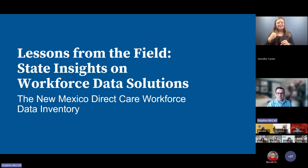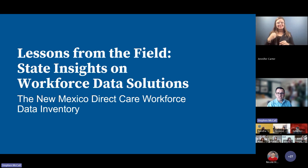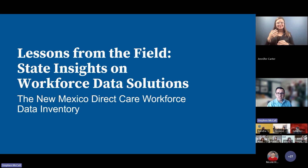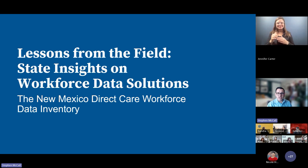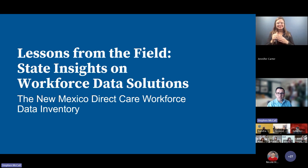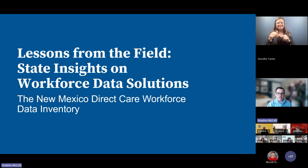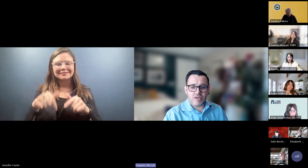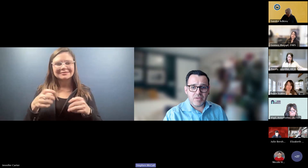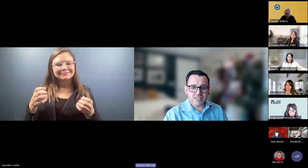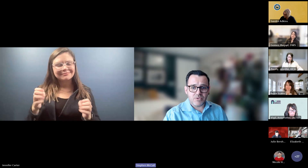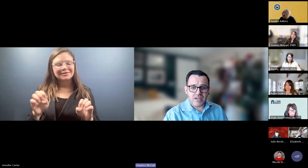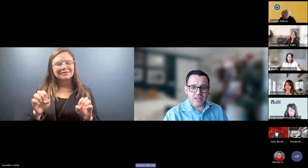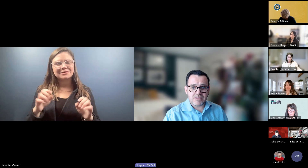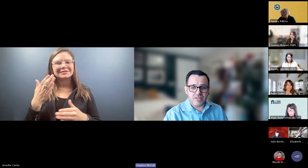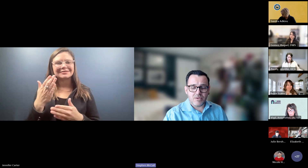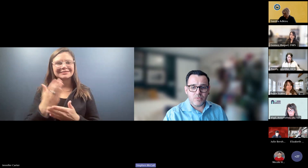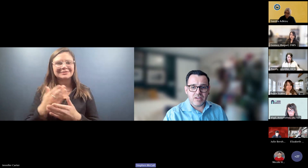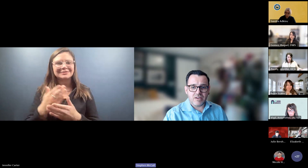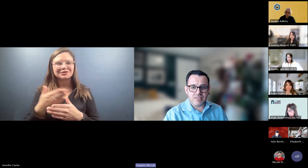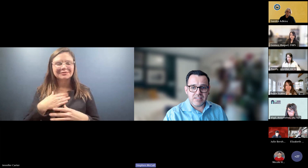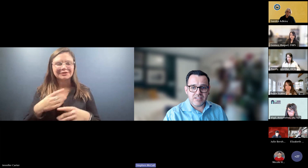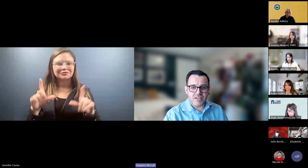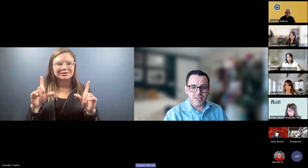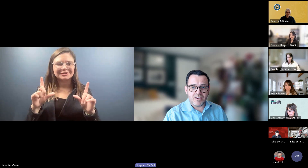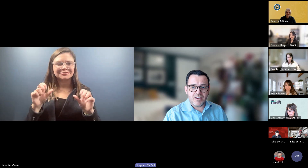Let me just stop sharing my screen so that we can all see each other.